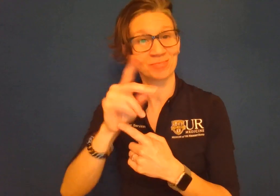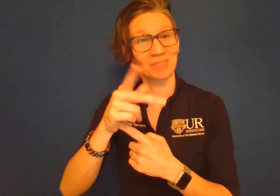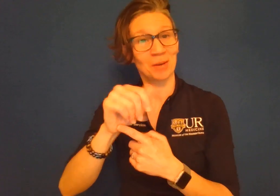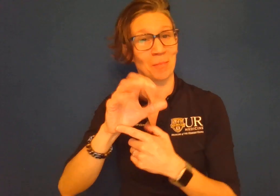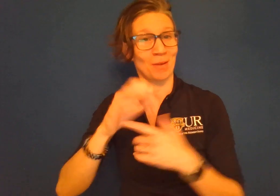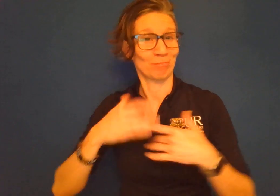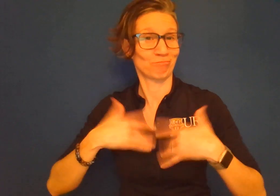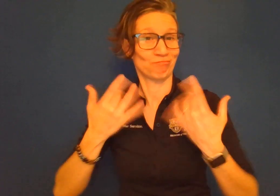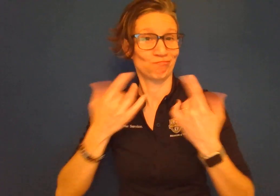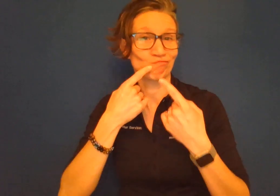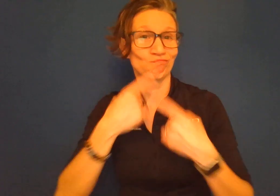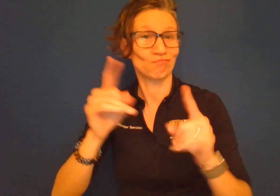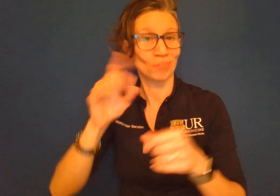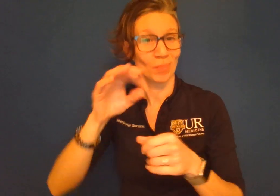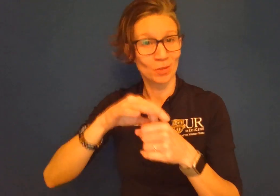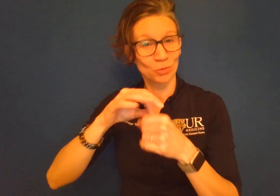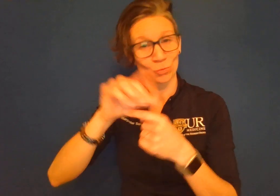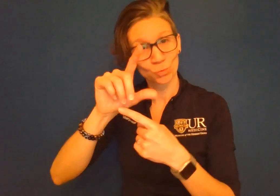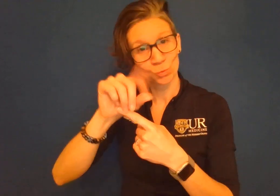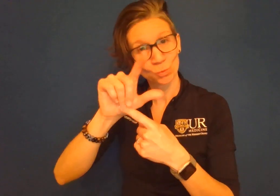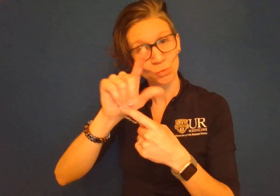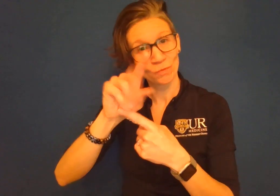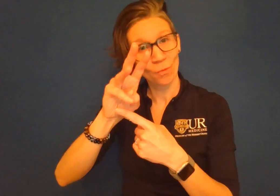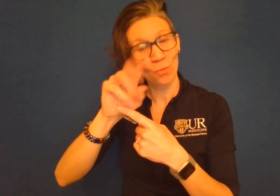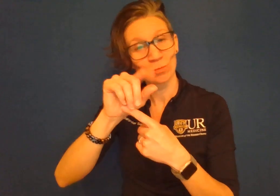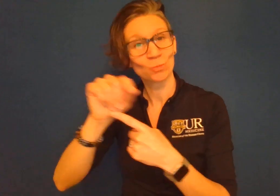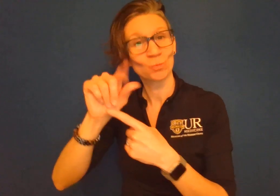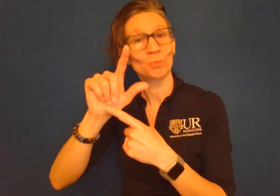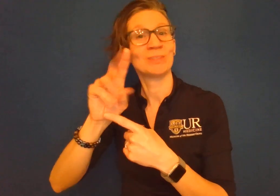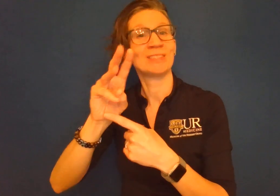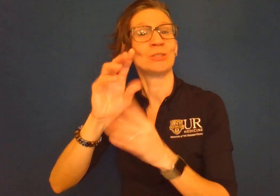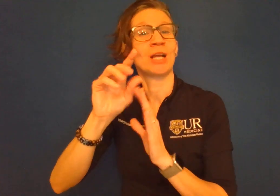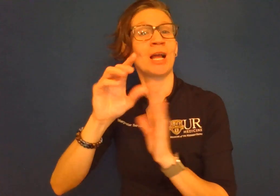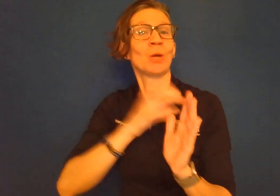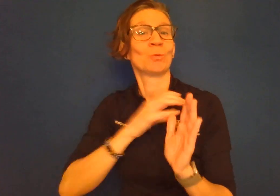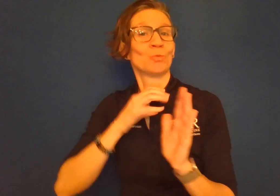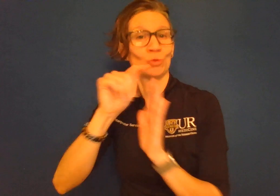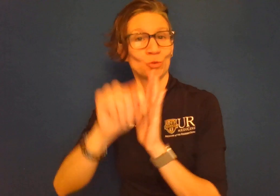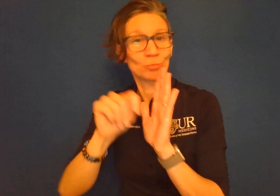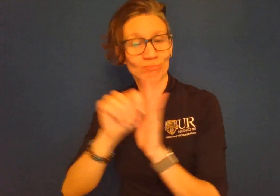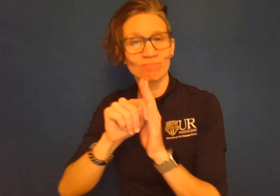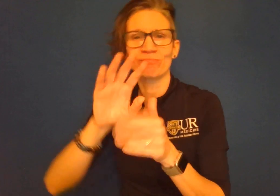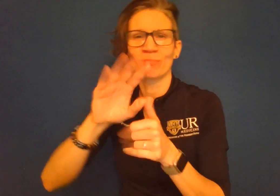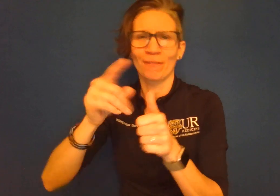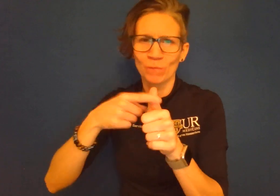The Deaf Professional Advisory Council (DPAC) is thrilled to announce election results for the 2024-2026 Council term.